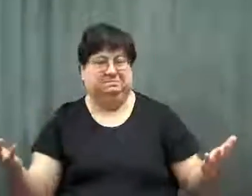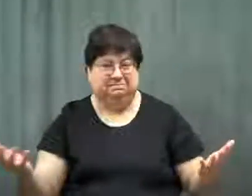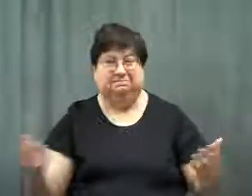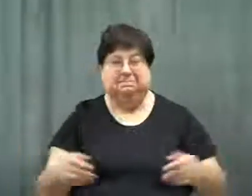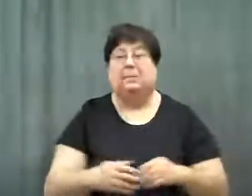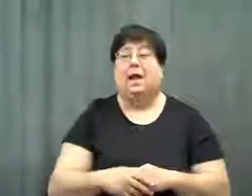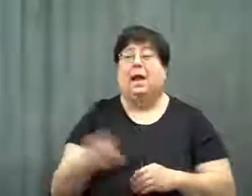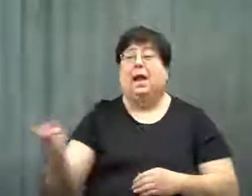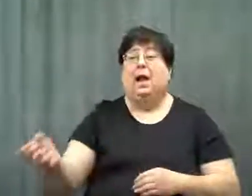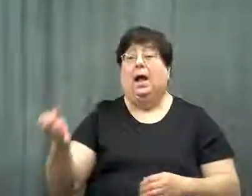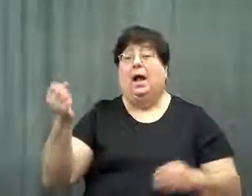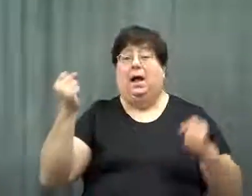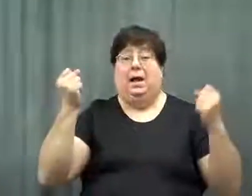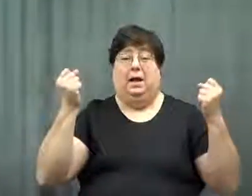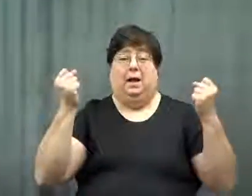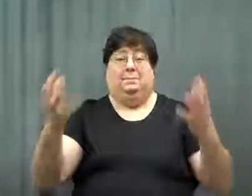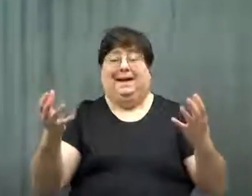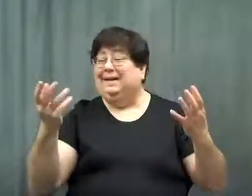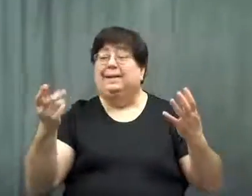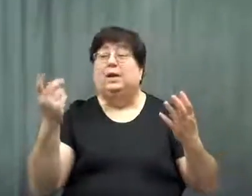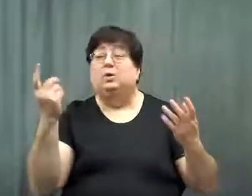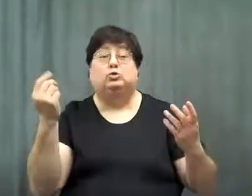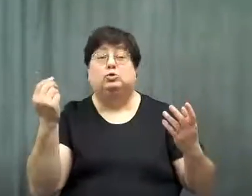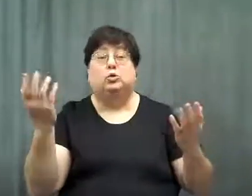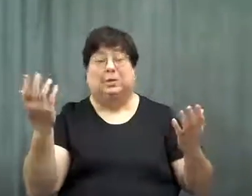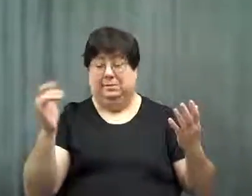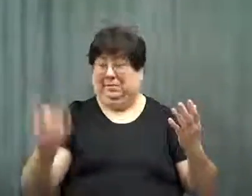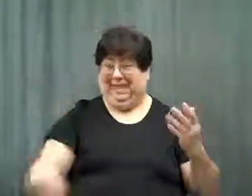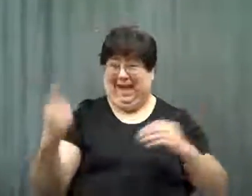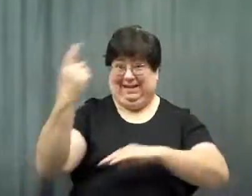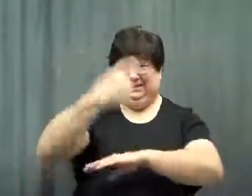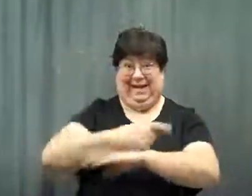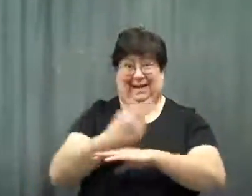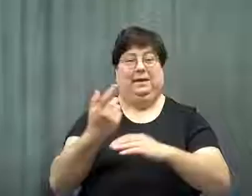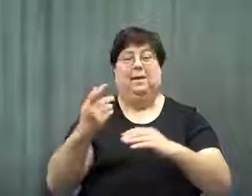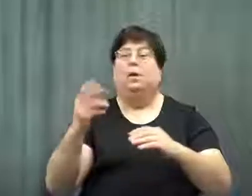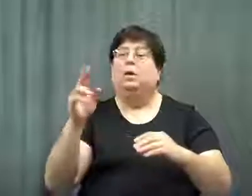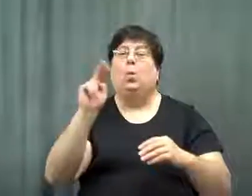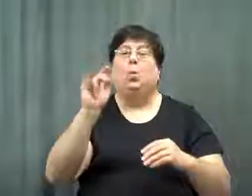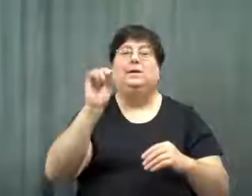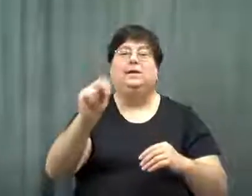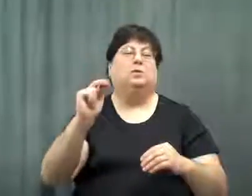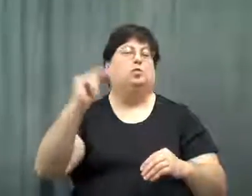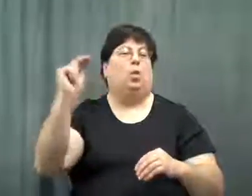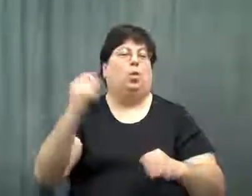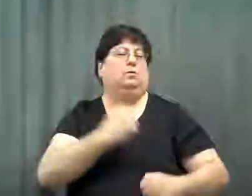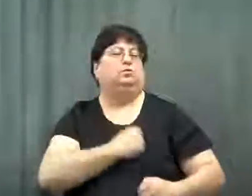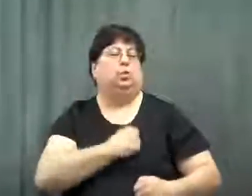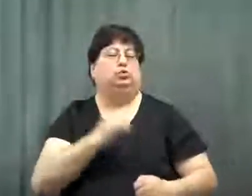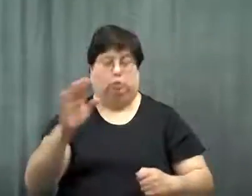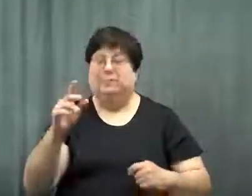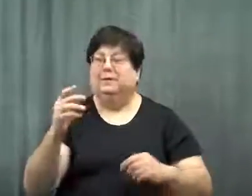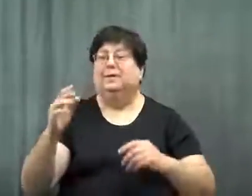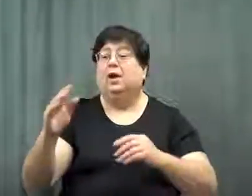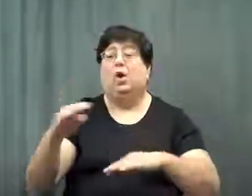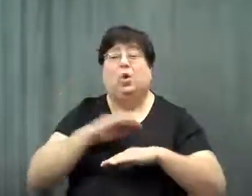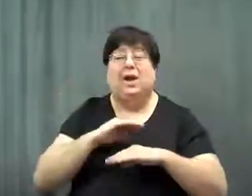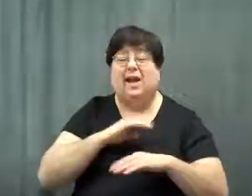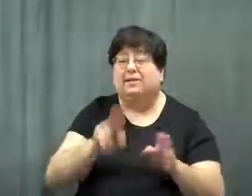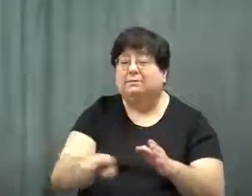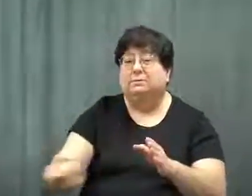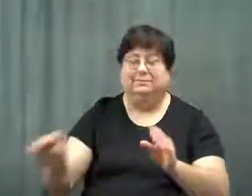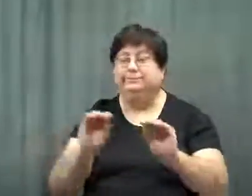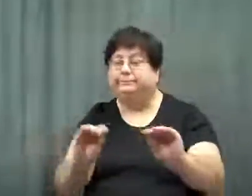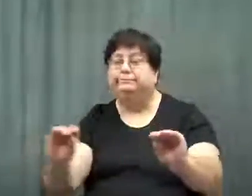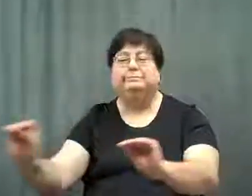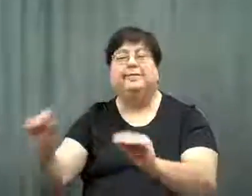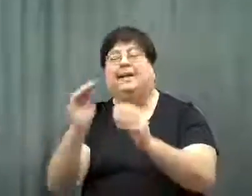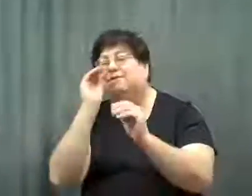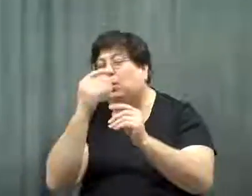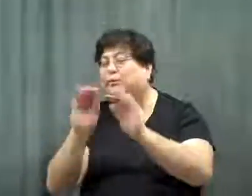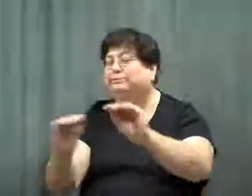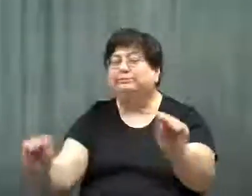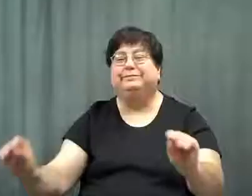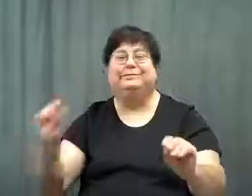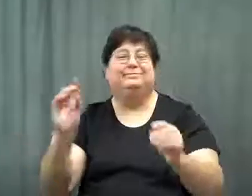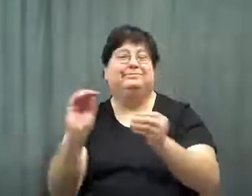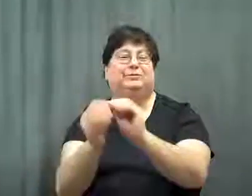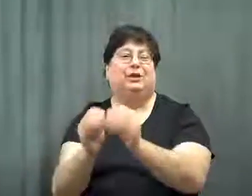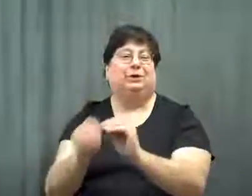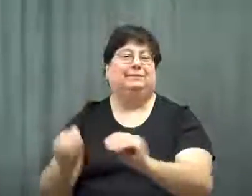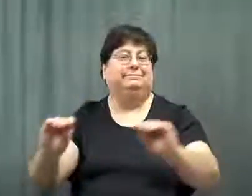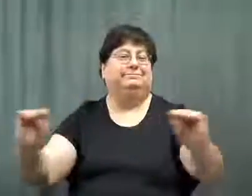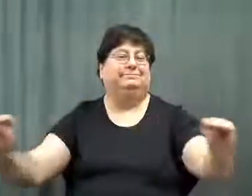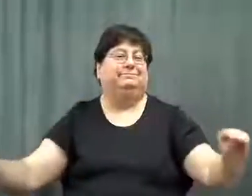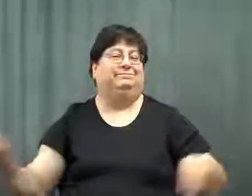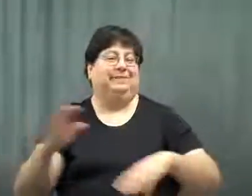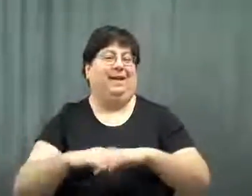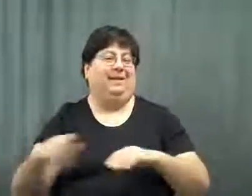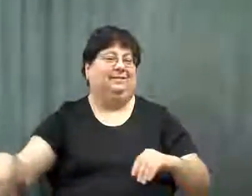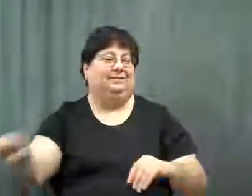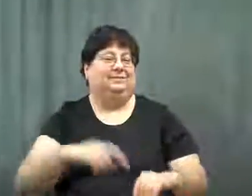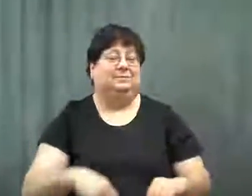On that day, people would decorate the graves of Union soldiers.